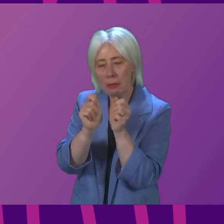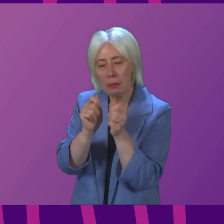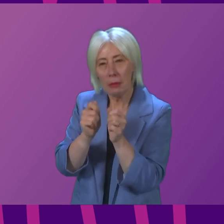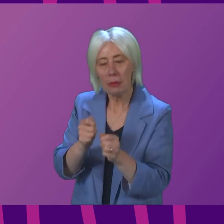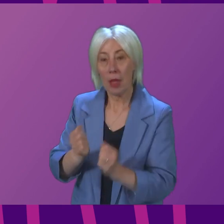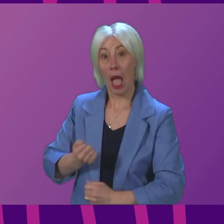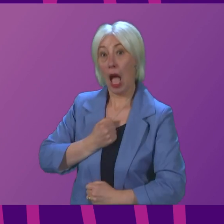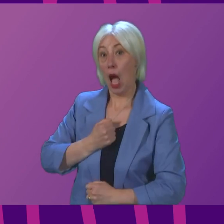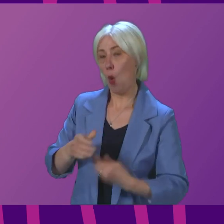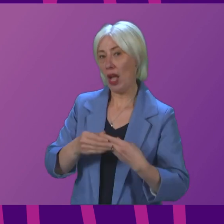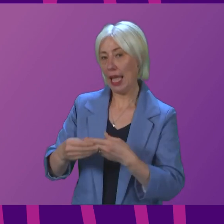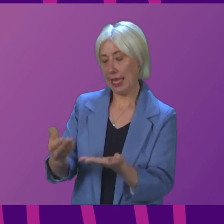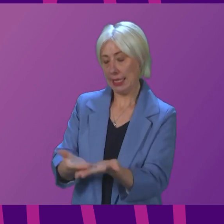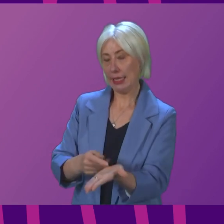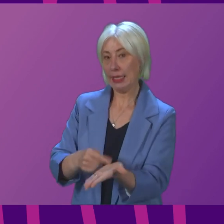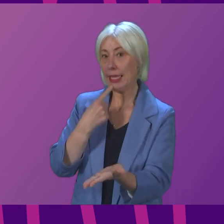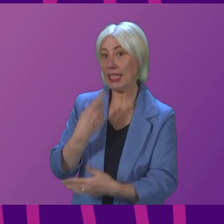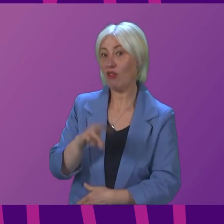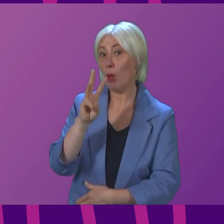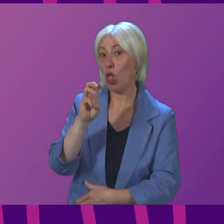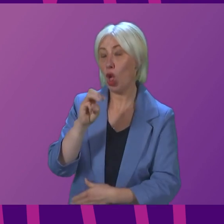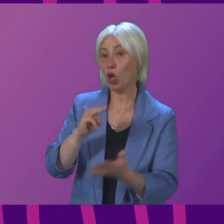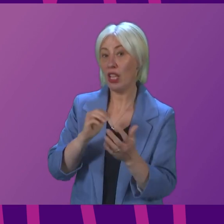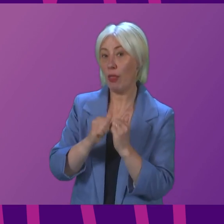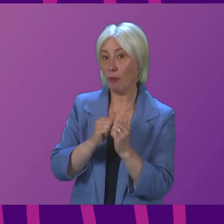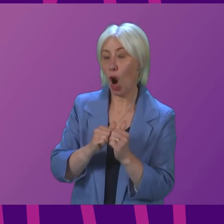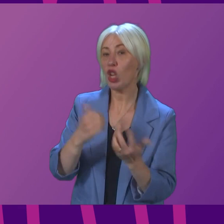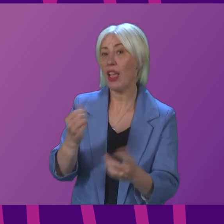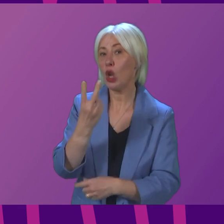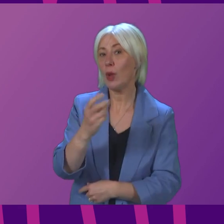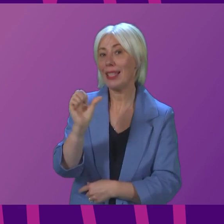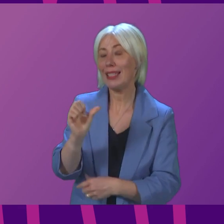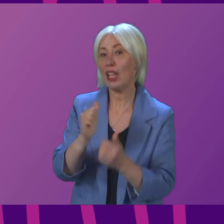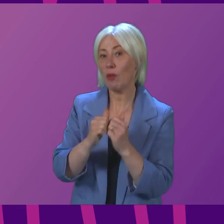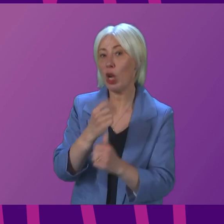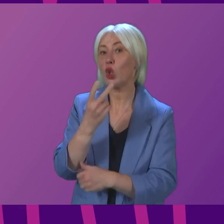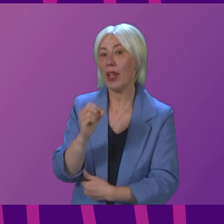Our guidance from 13 March 2020 and 26 March 2020 emphasised that care home residents should